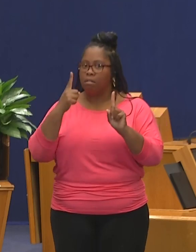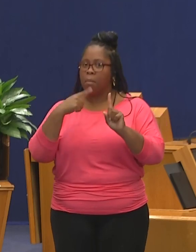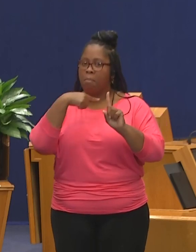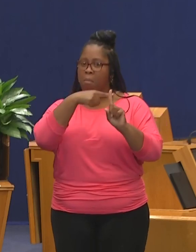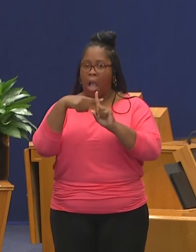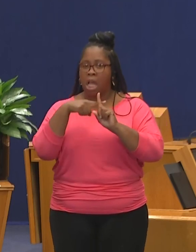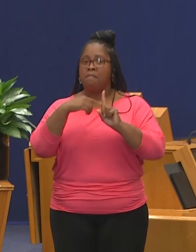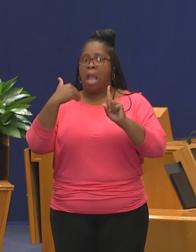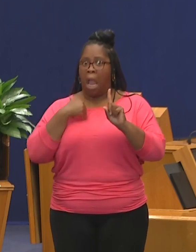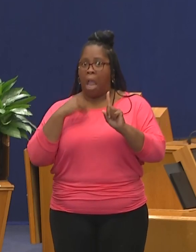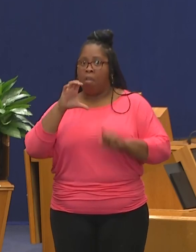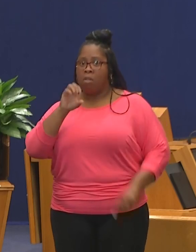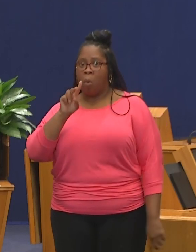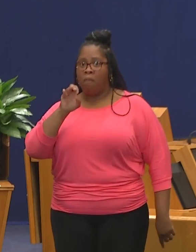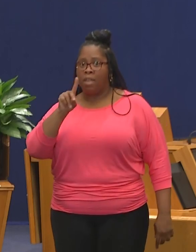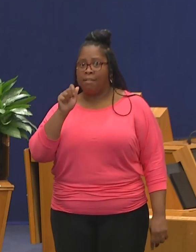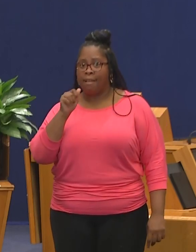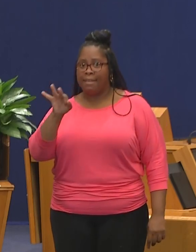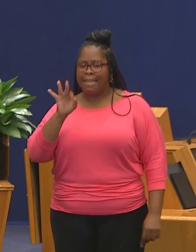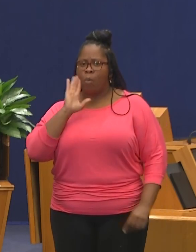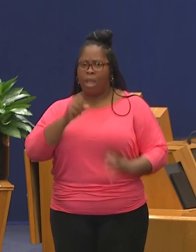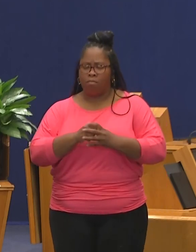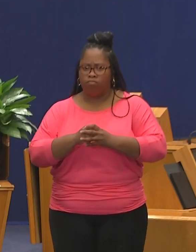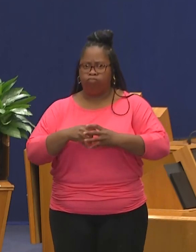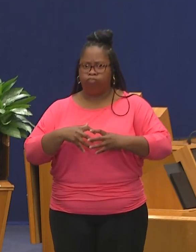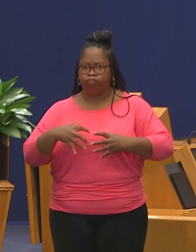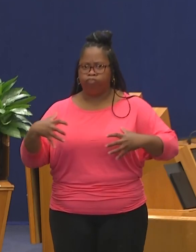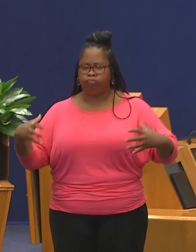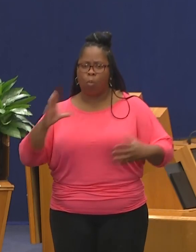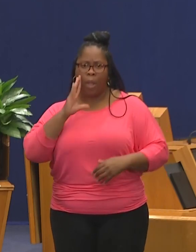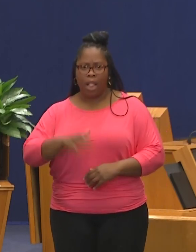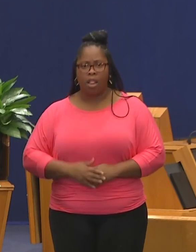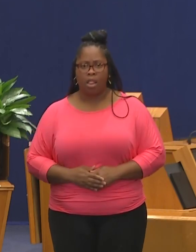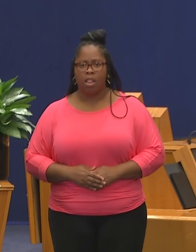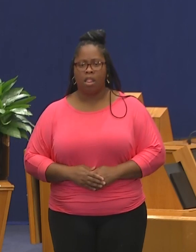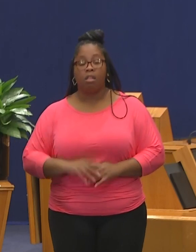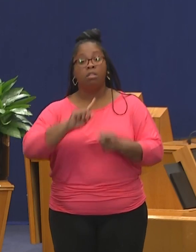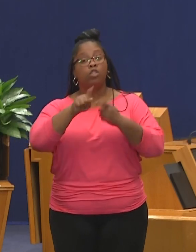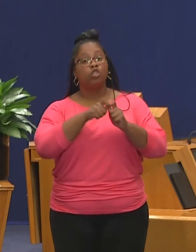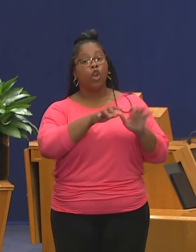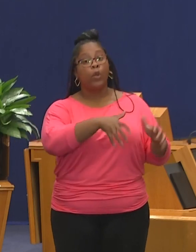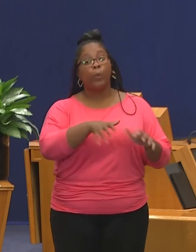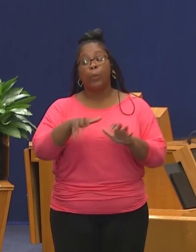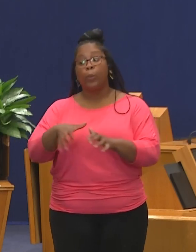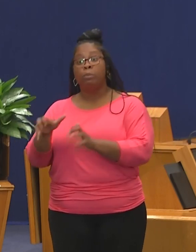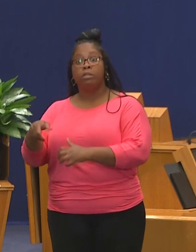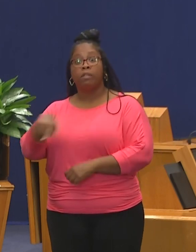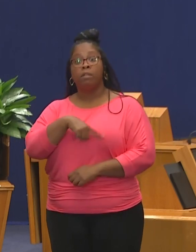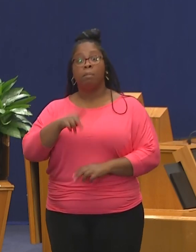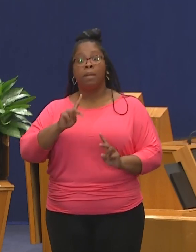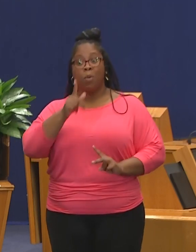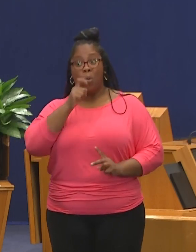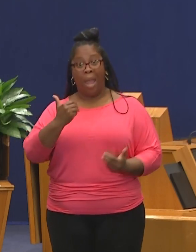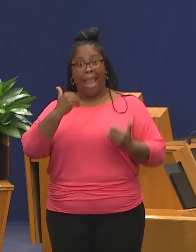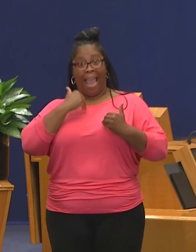NUMBER OF POSITIVE CASES WILL CONTINUE TO RISE HERE IN THE COUNTY.